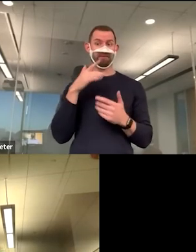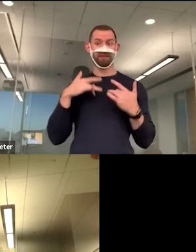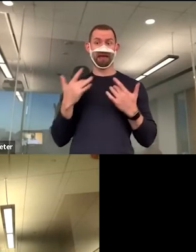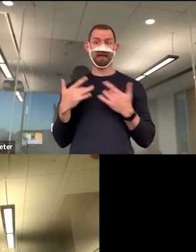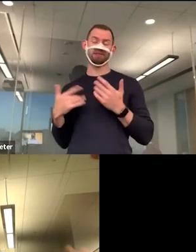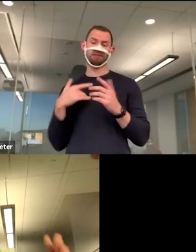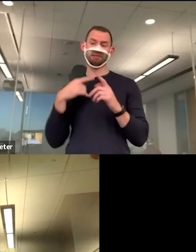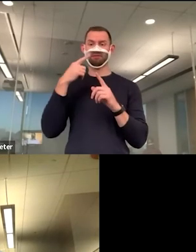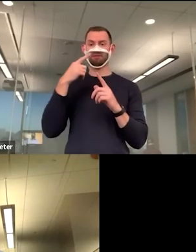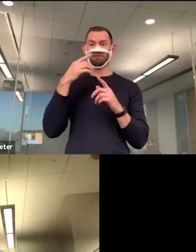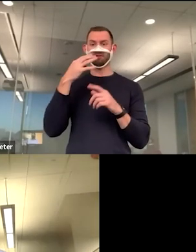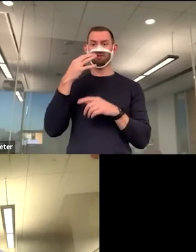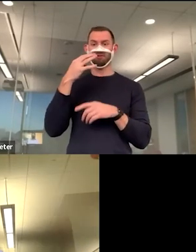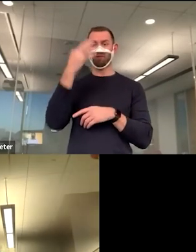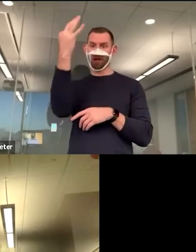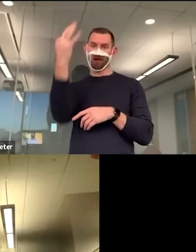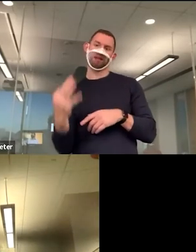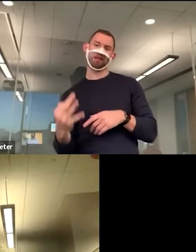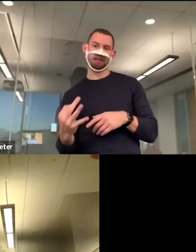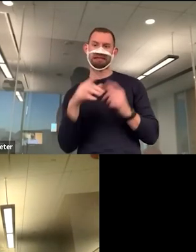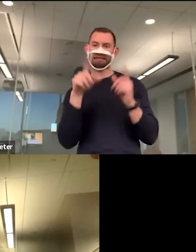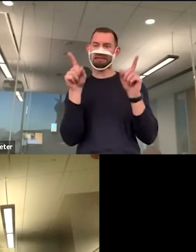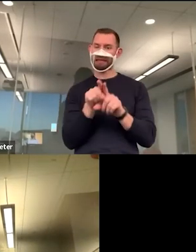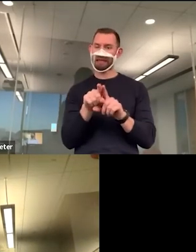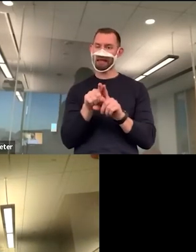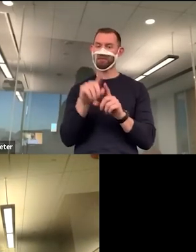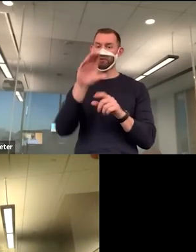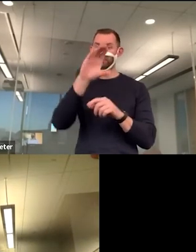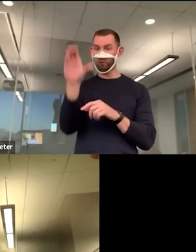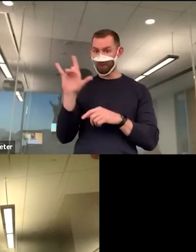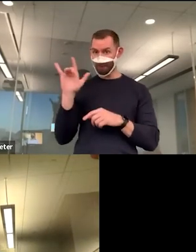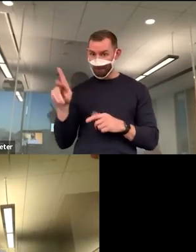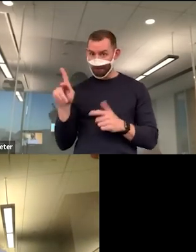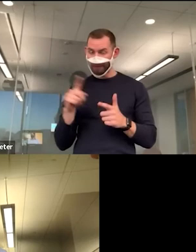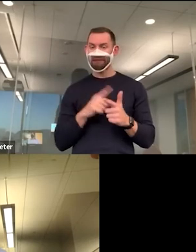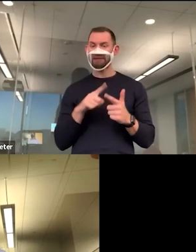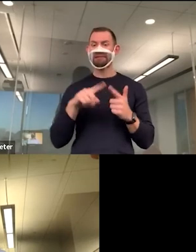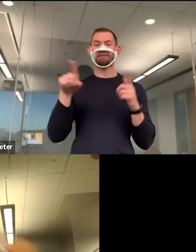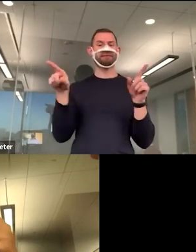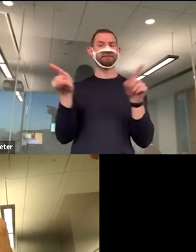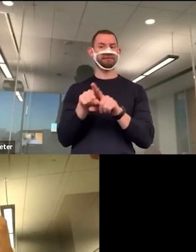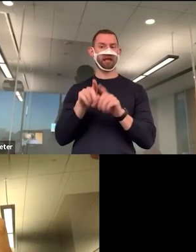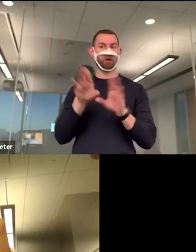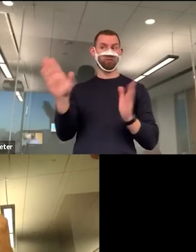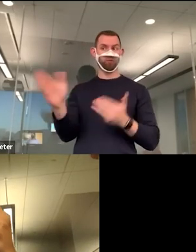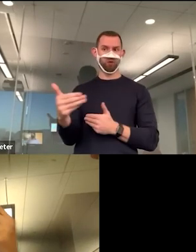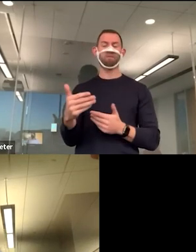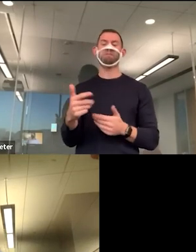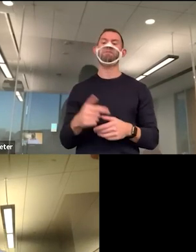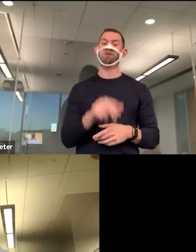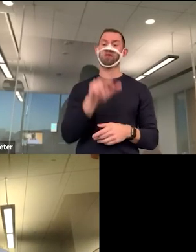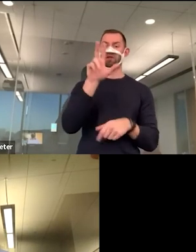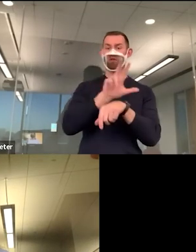place and then the same zoom link at 3 pm to 4 p.m eastern time so please join us I thank you all for